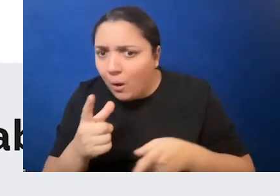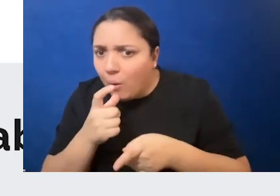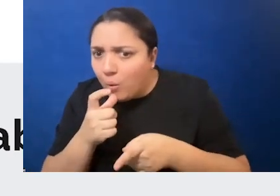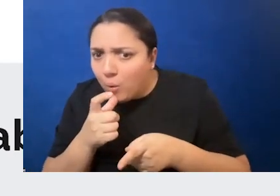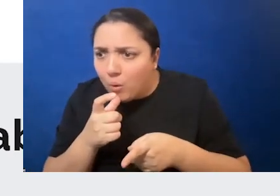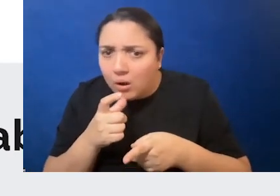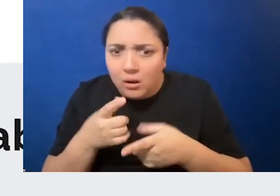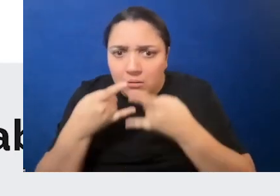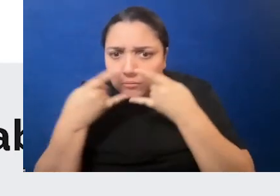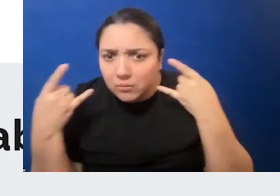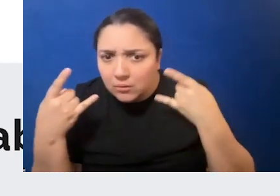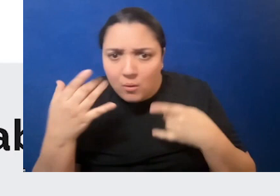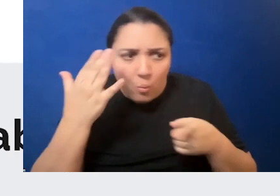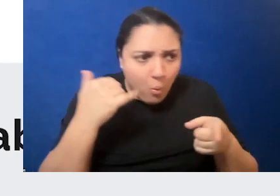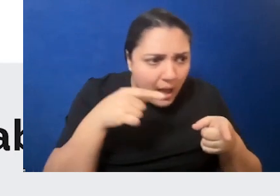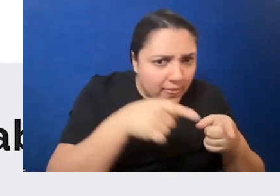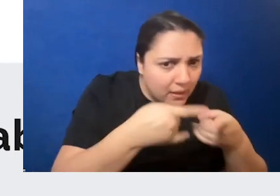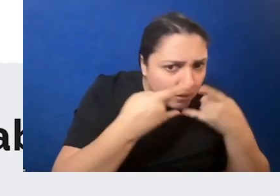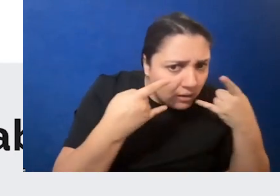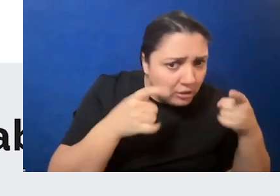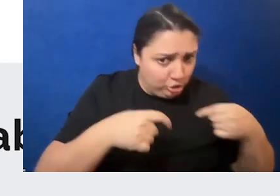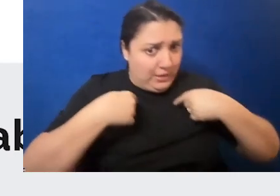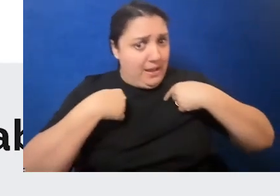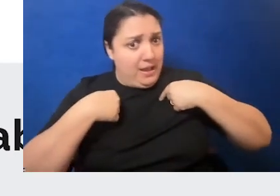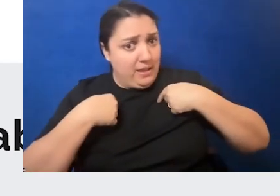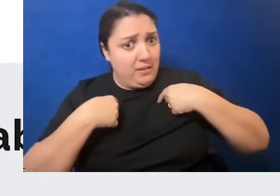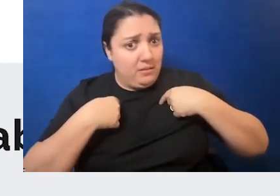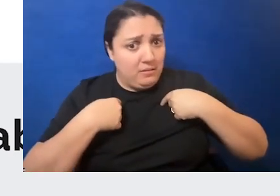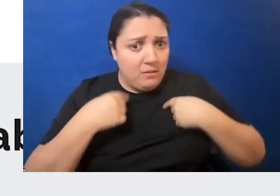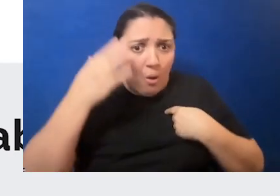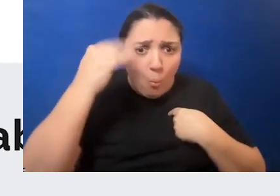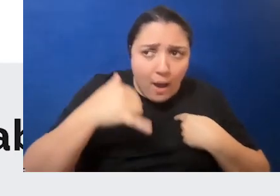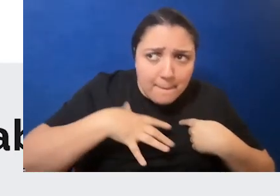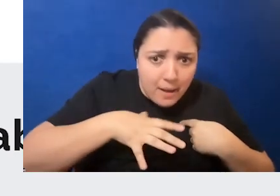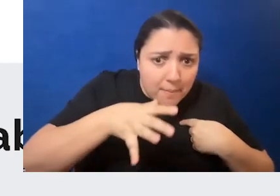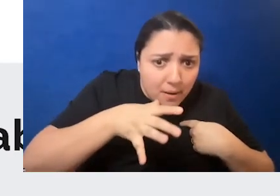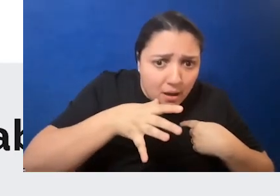ABOUT WHO IS WEARING A MASK, WHY ARE THEY WEARING A MASK, SHOULD